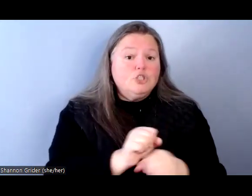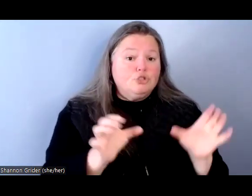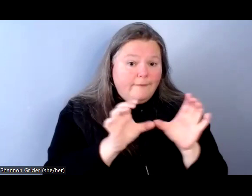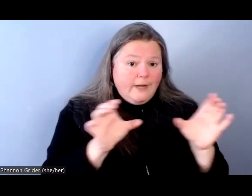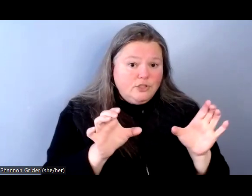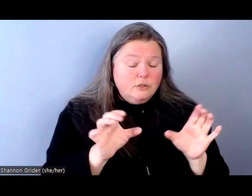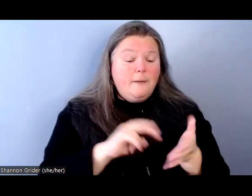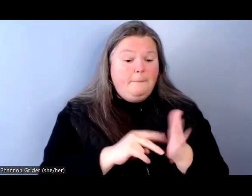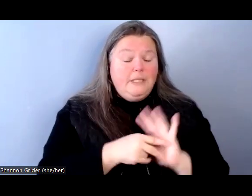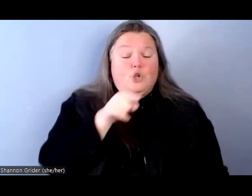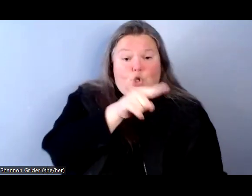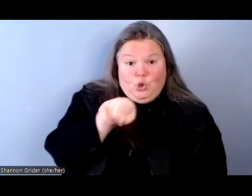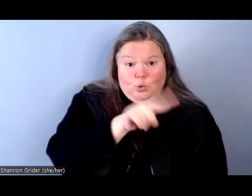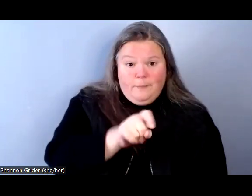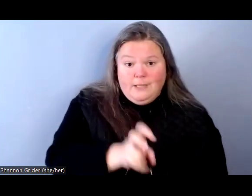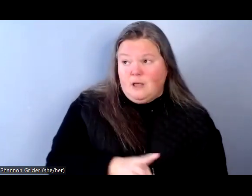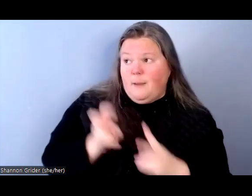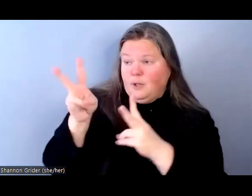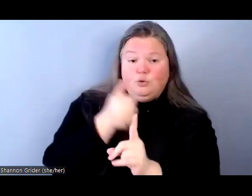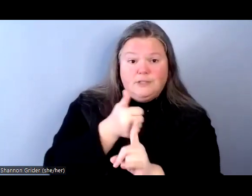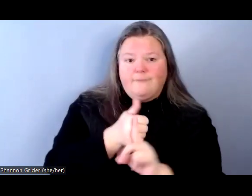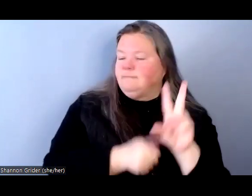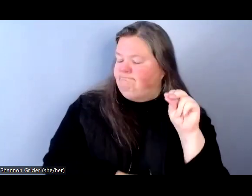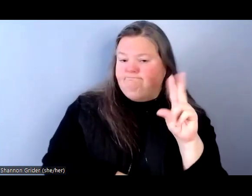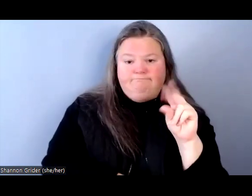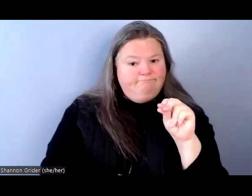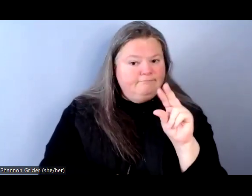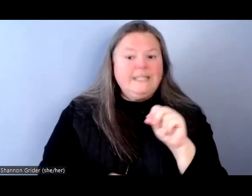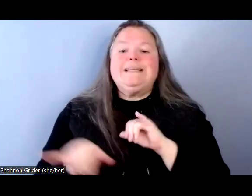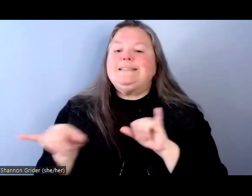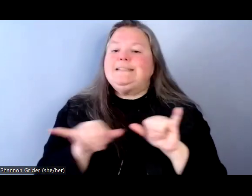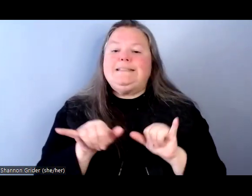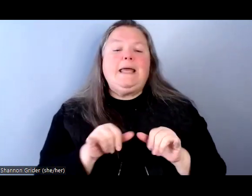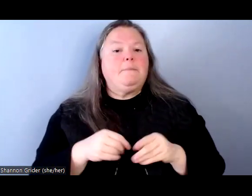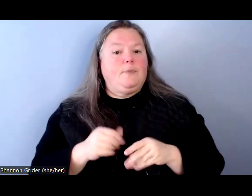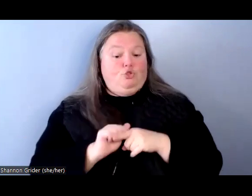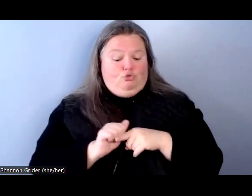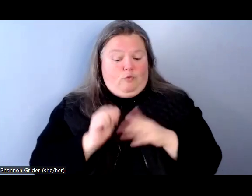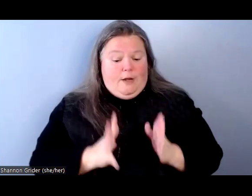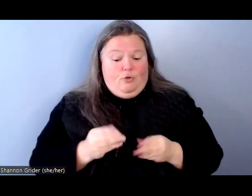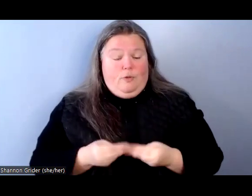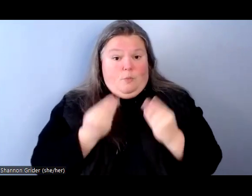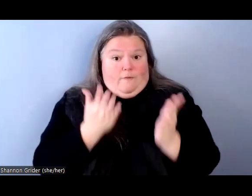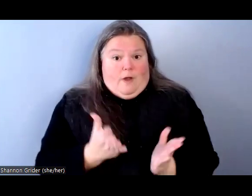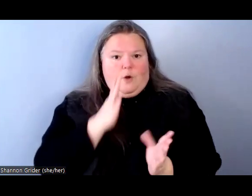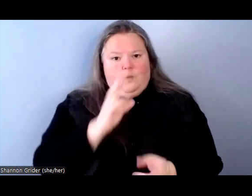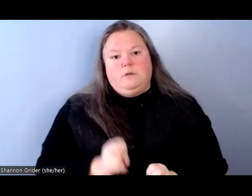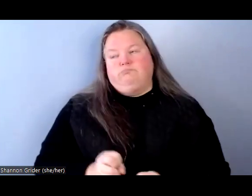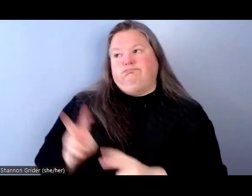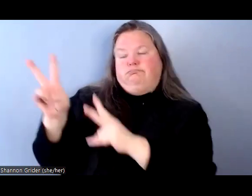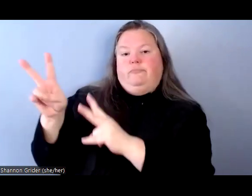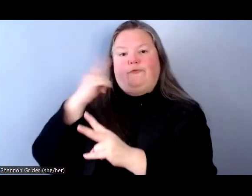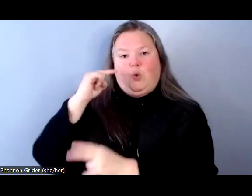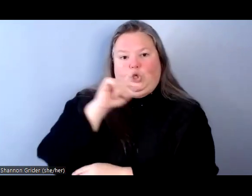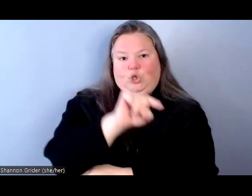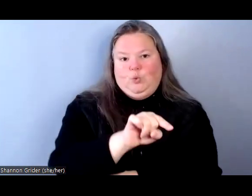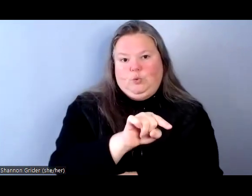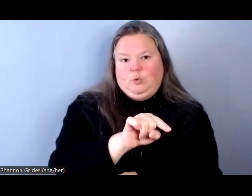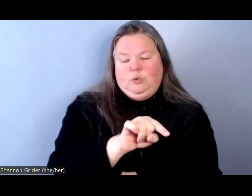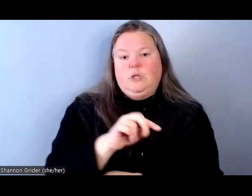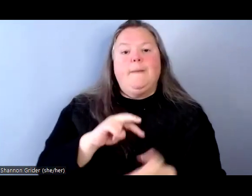certifications and are entered by your training provider just like